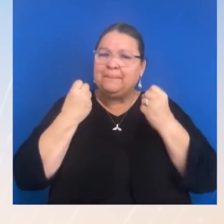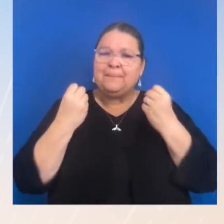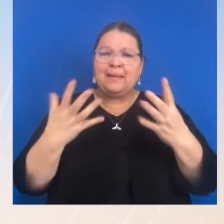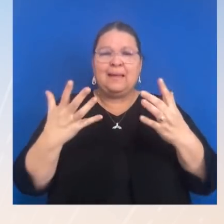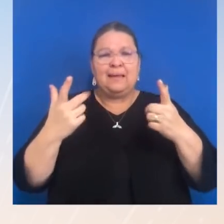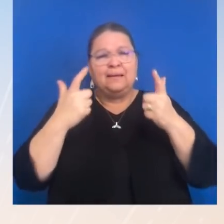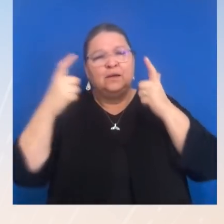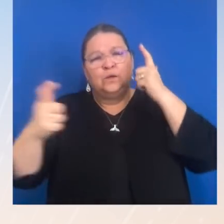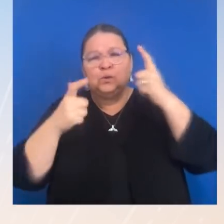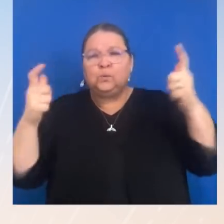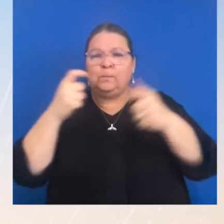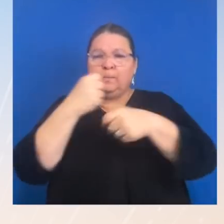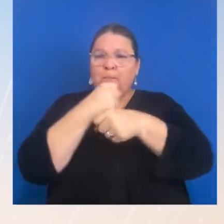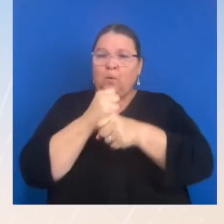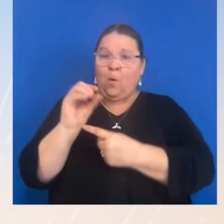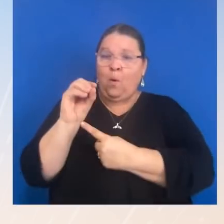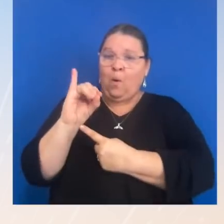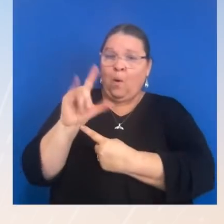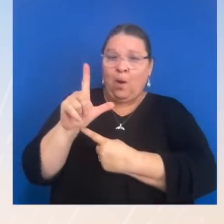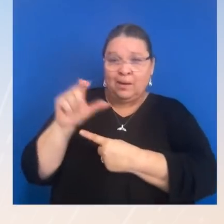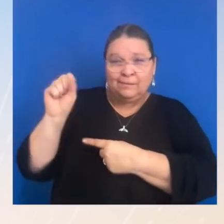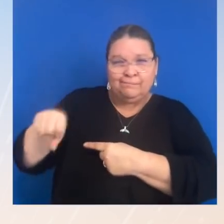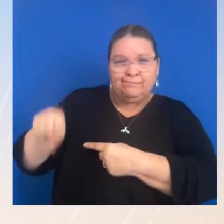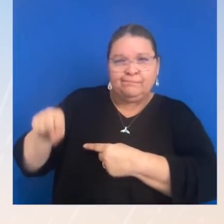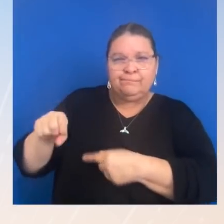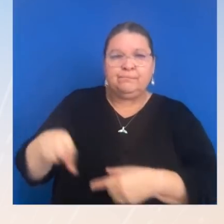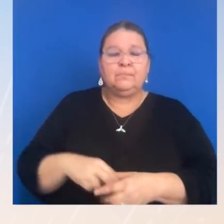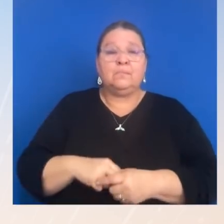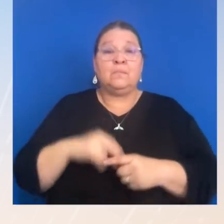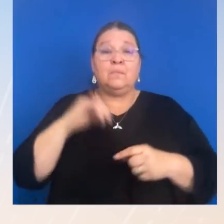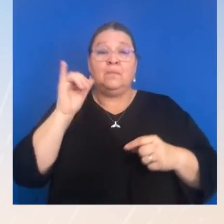our conversation was focused about a range of issues, including encouraging them, of course,